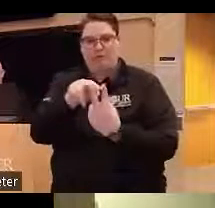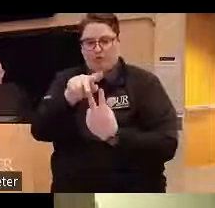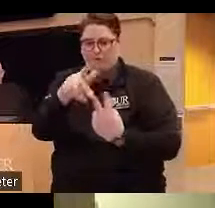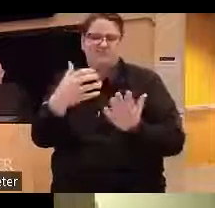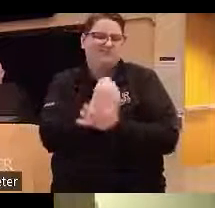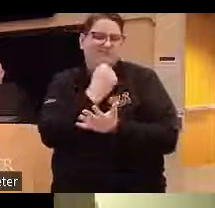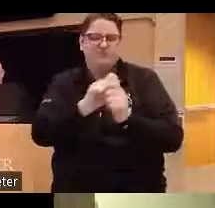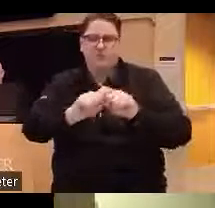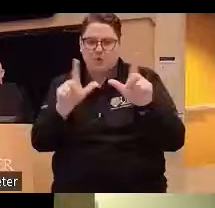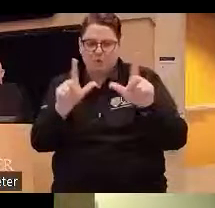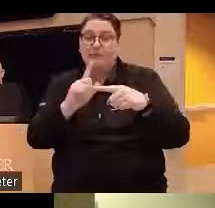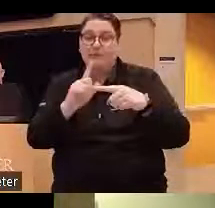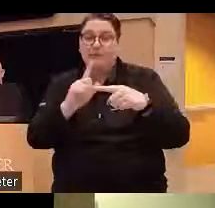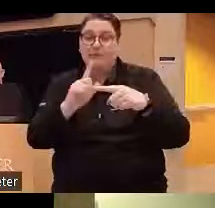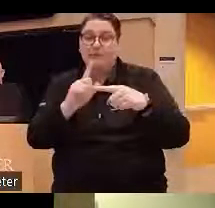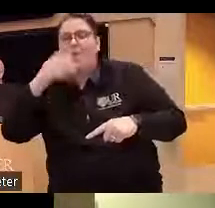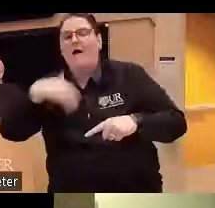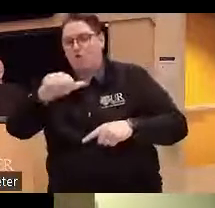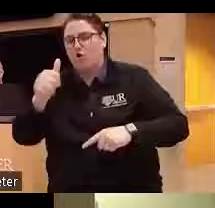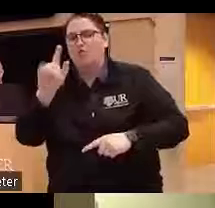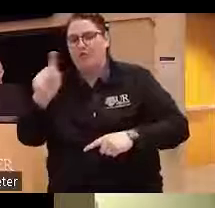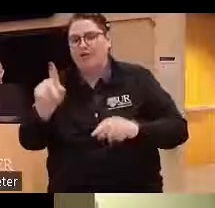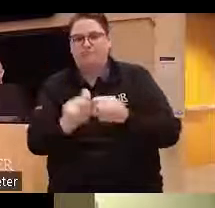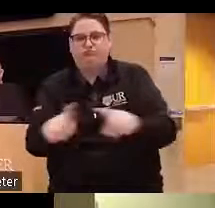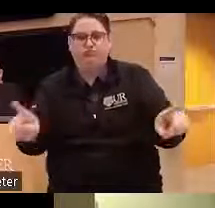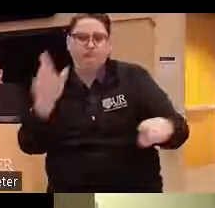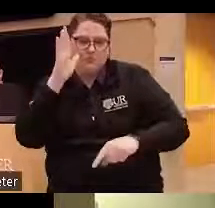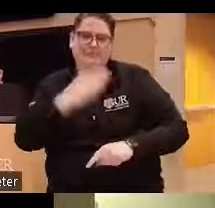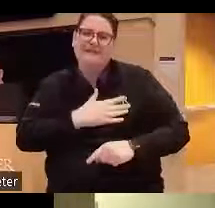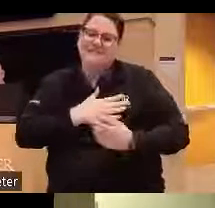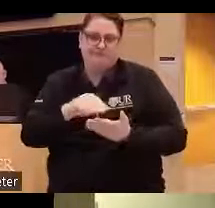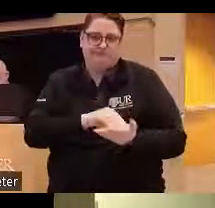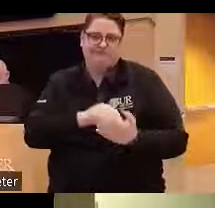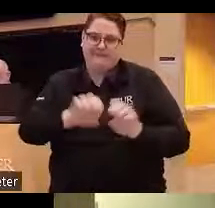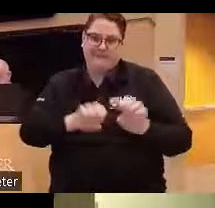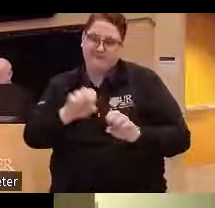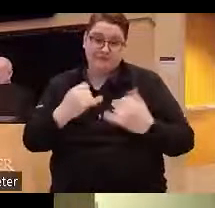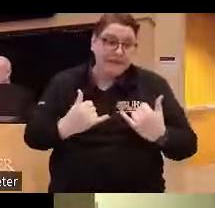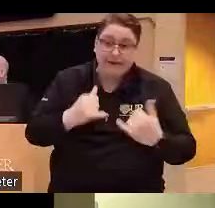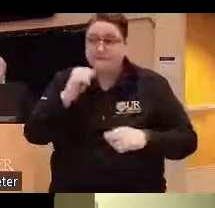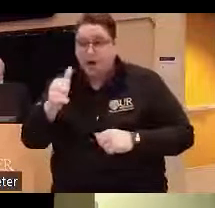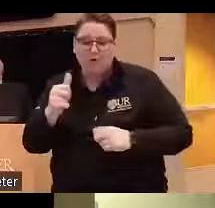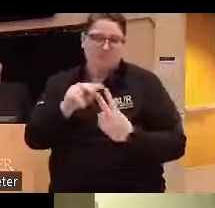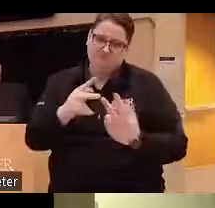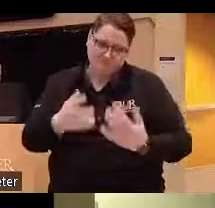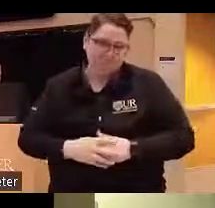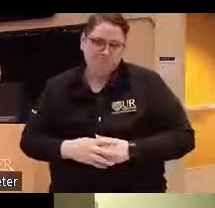an email should go out with another link to the evaluation if you can't get to it today okay so